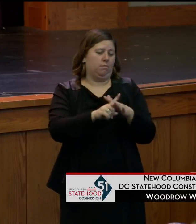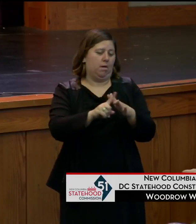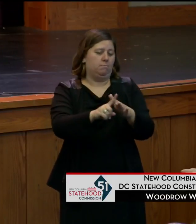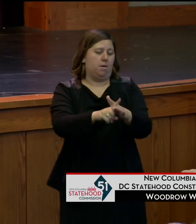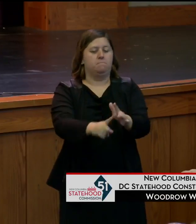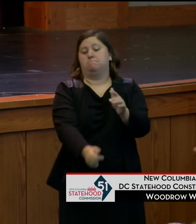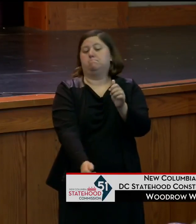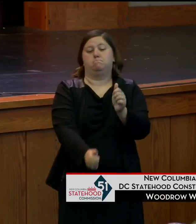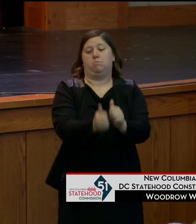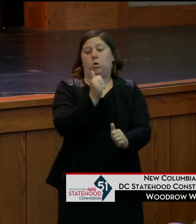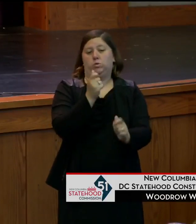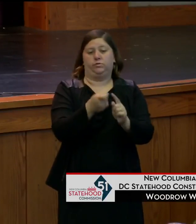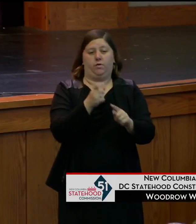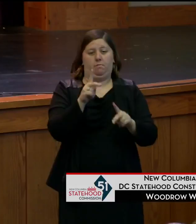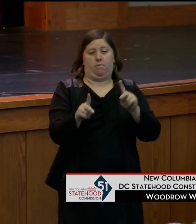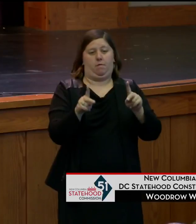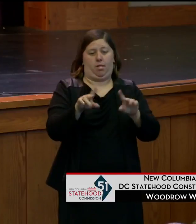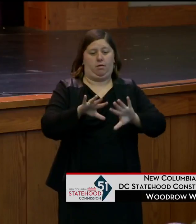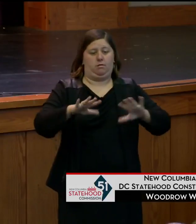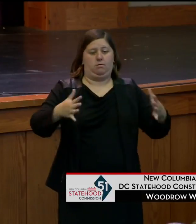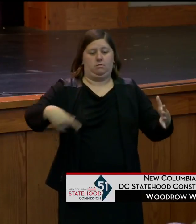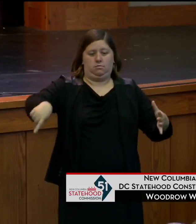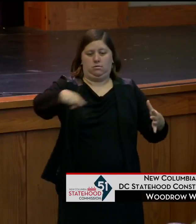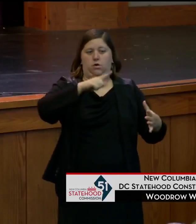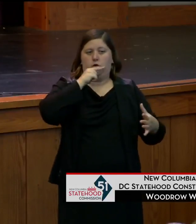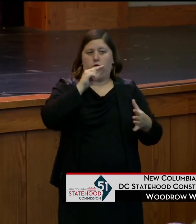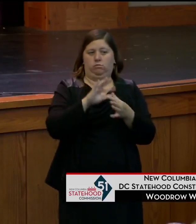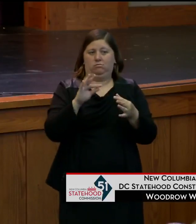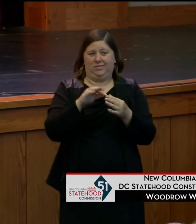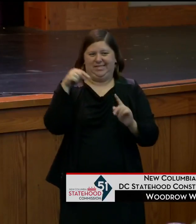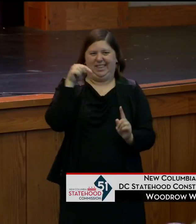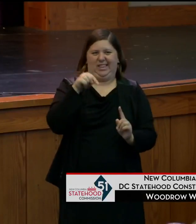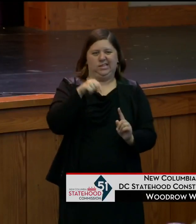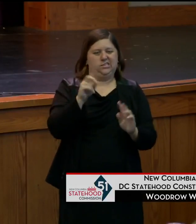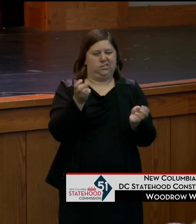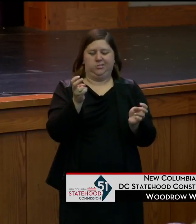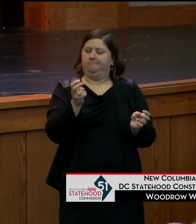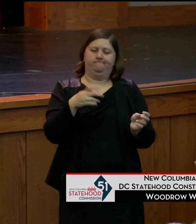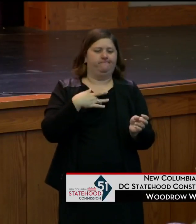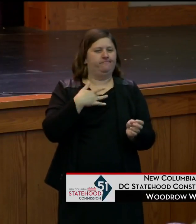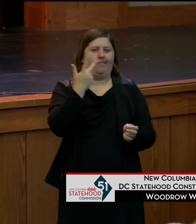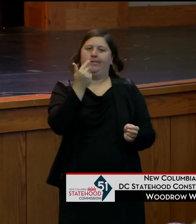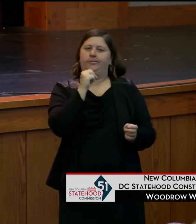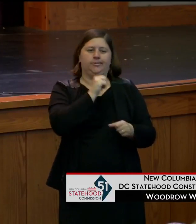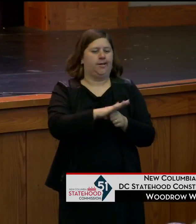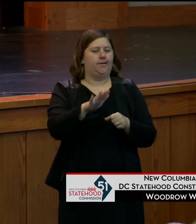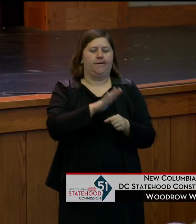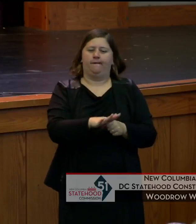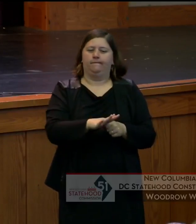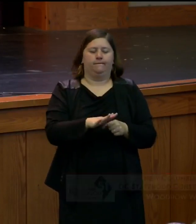FROM THE PUBLIC PARTICIPATION IS THIS ISSUE OF REPRESENTATION IN THE LEGISLATURE.